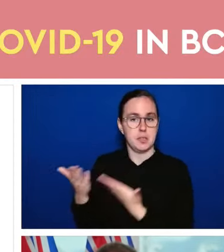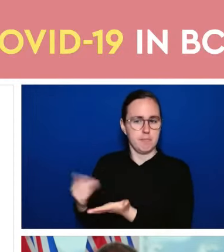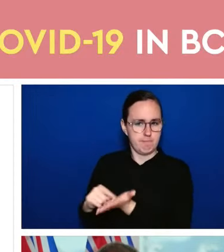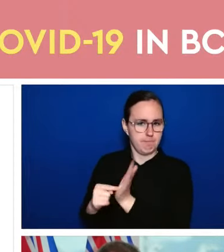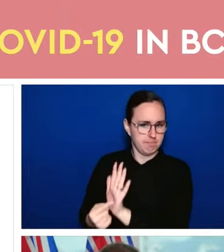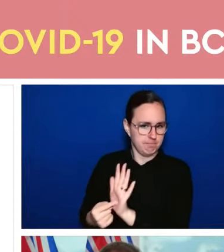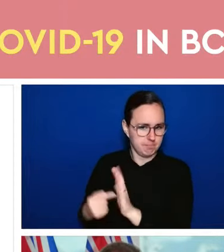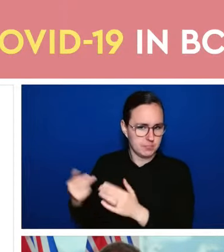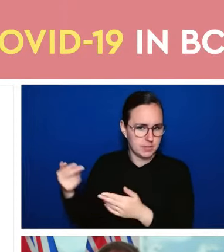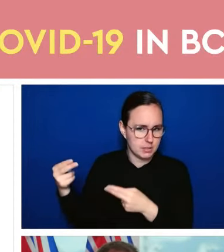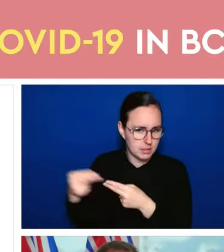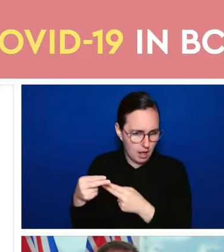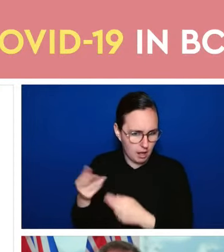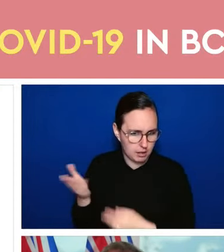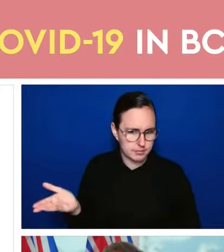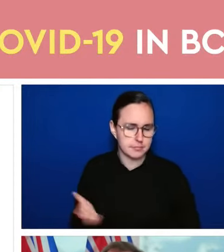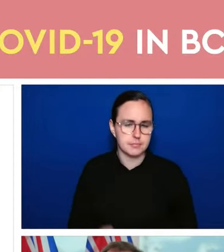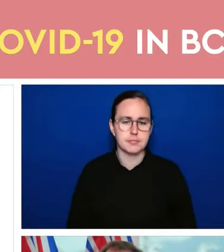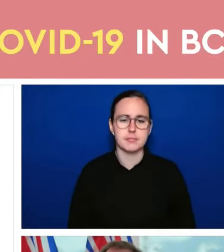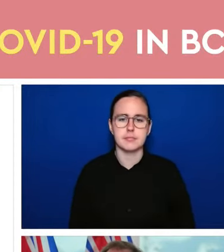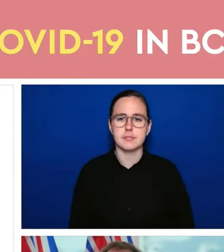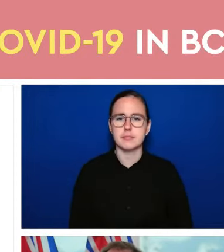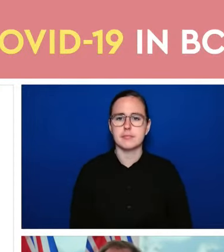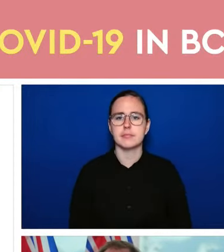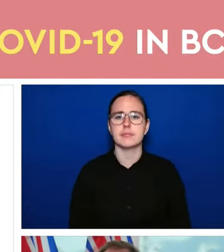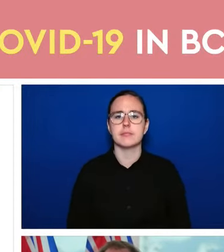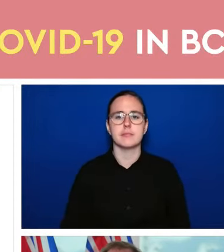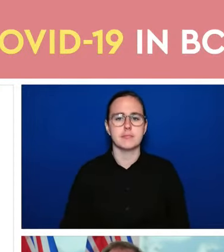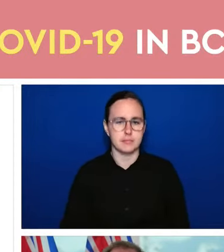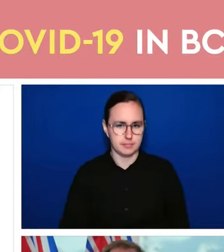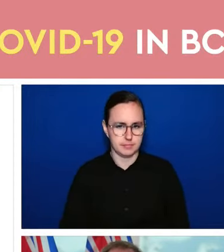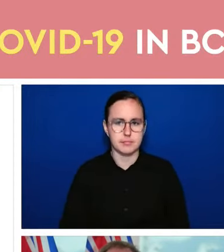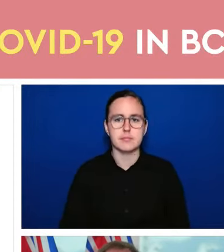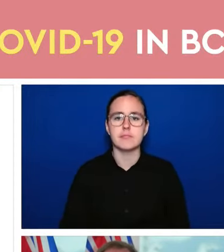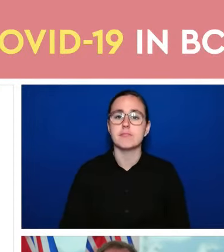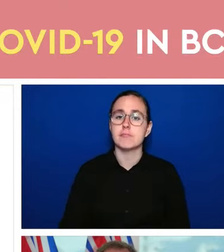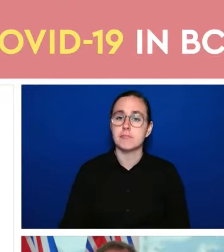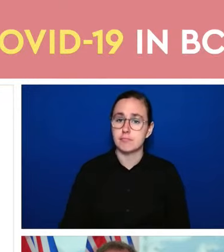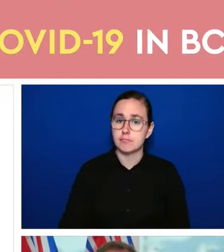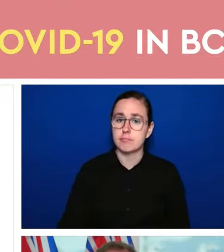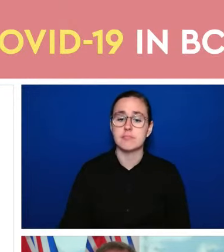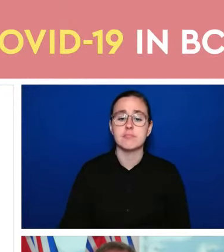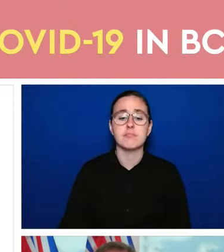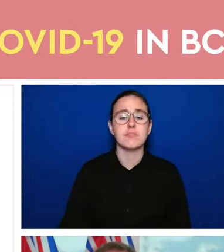these numbers quite a bit I have frequently. In previous covered